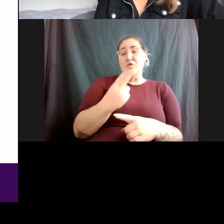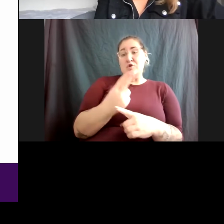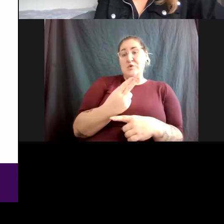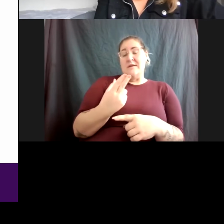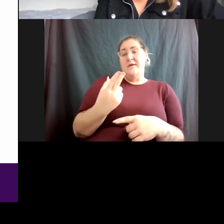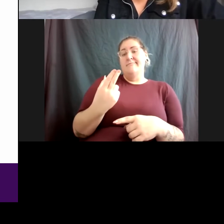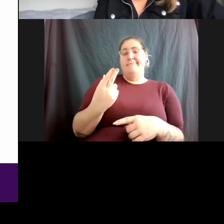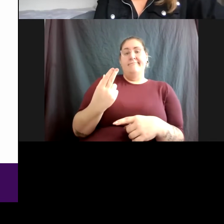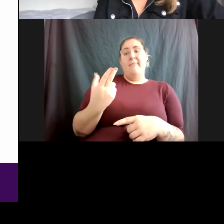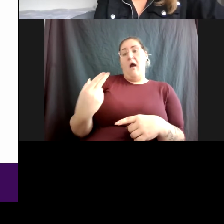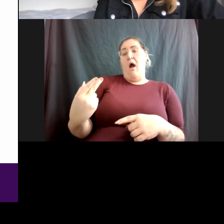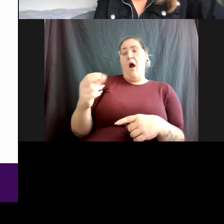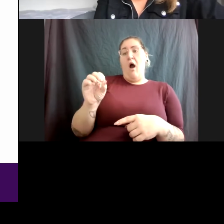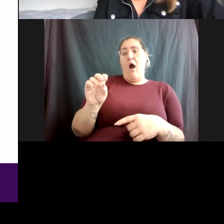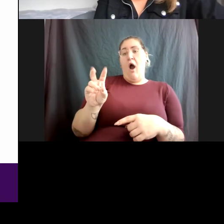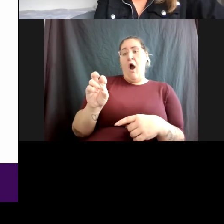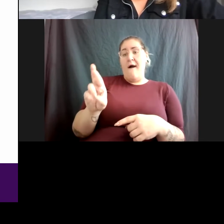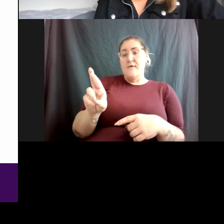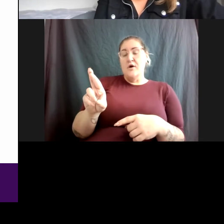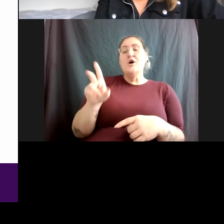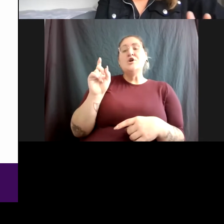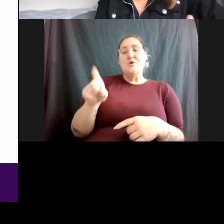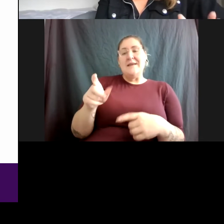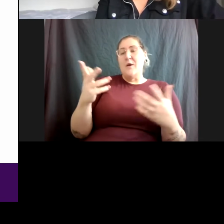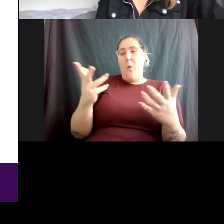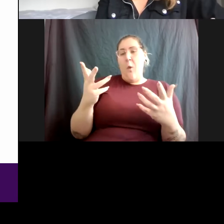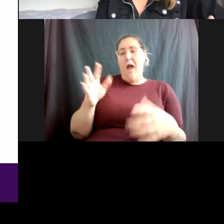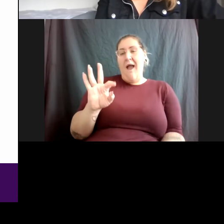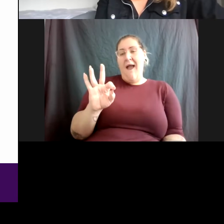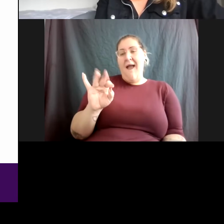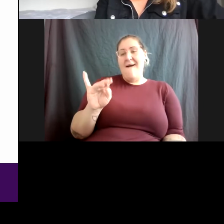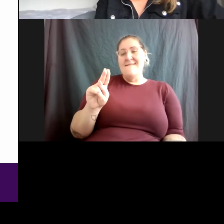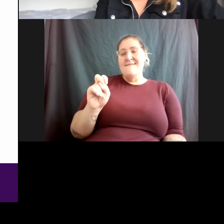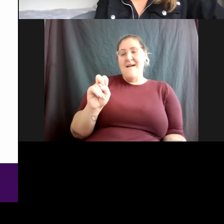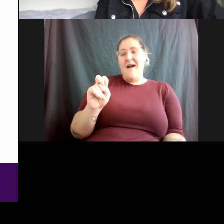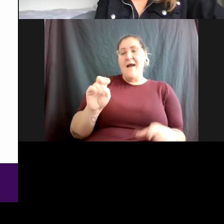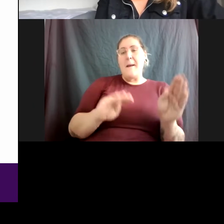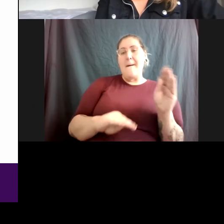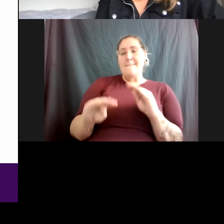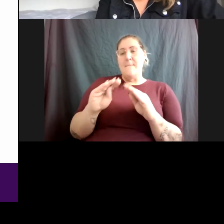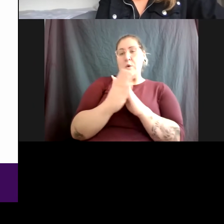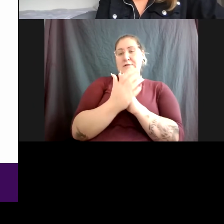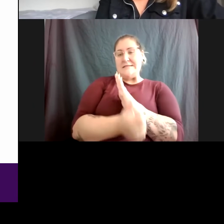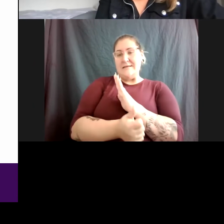on hover might look big enough to access it so we've got an example on screen here where